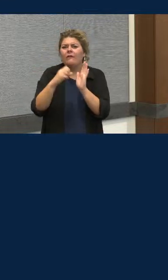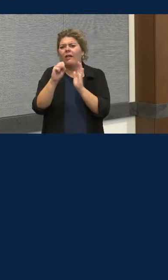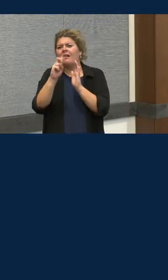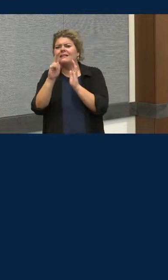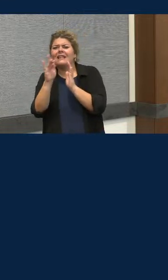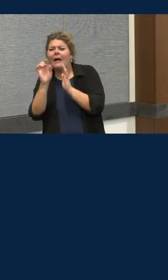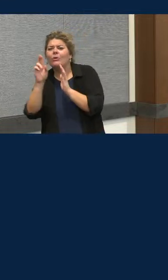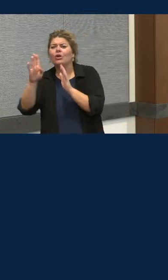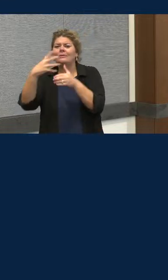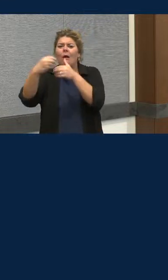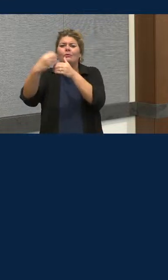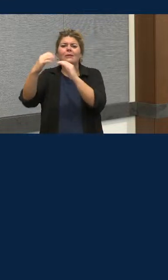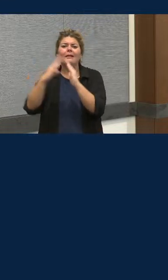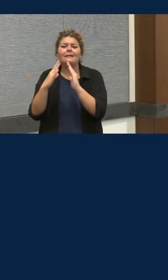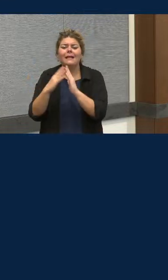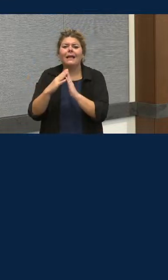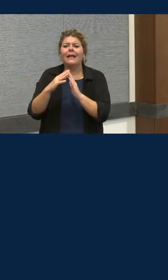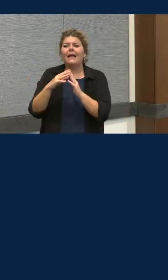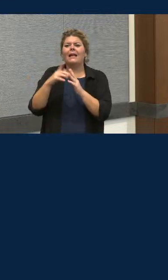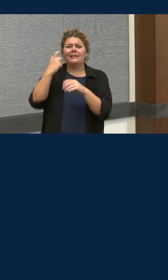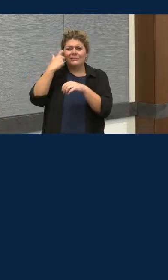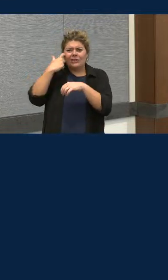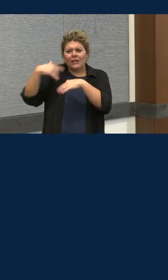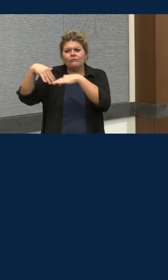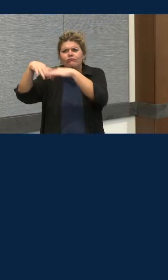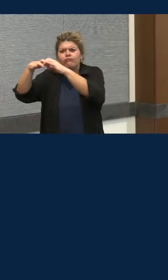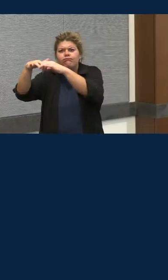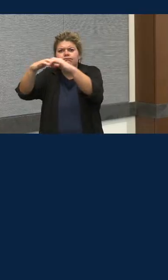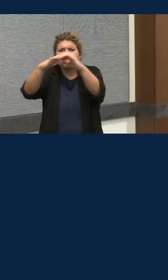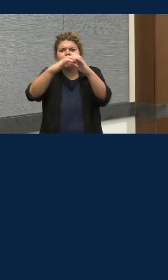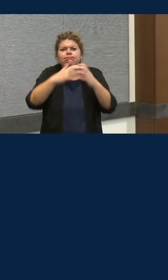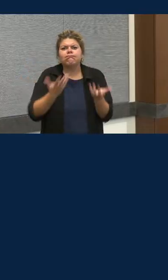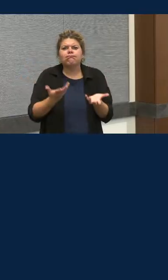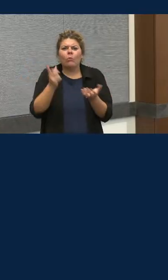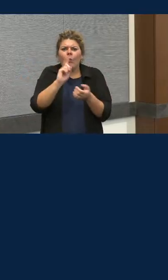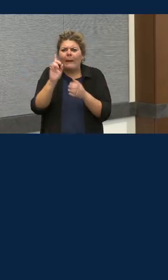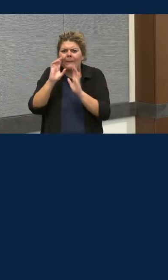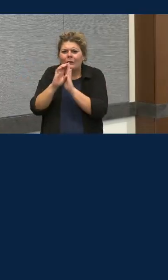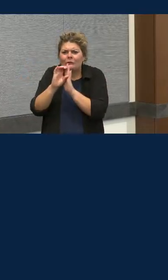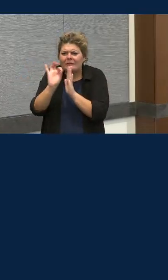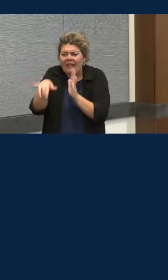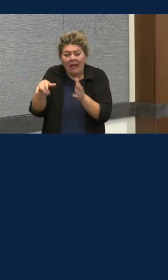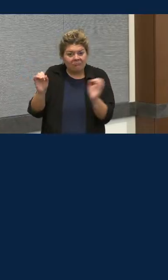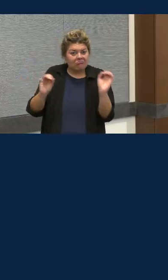suburbs that were had just been